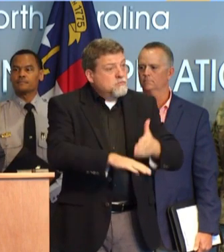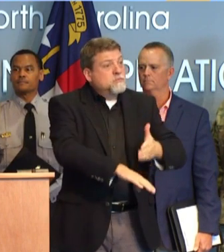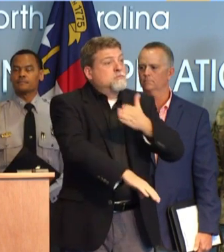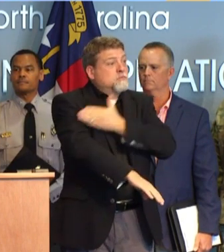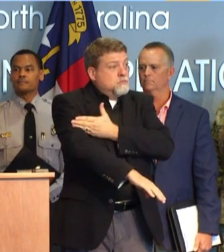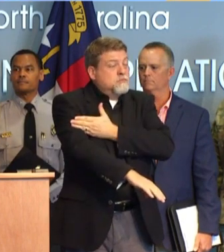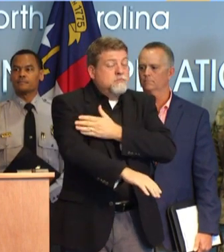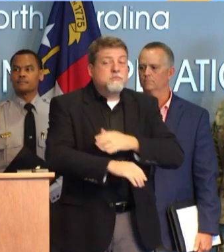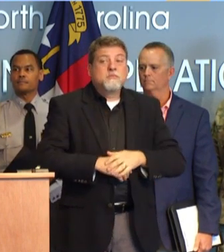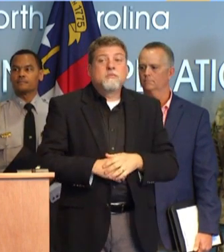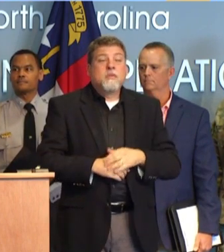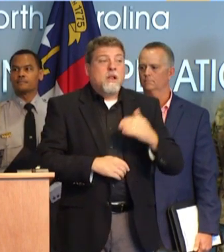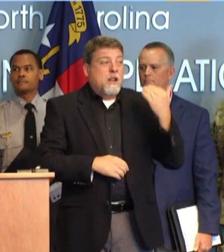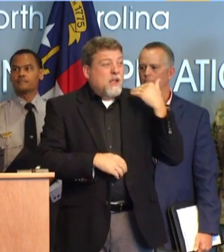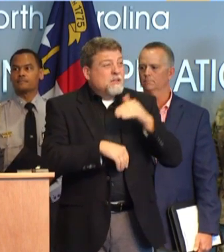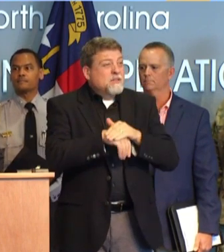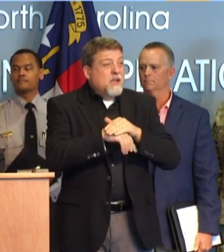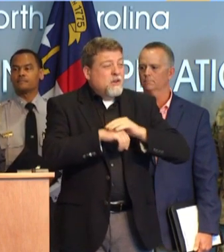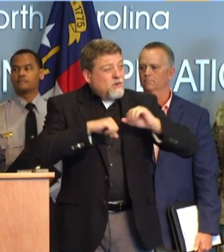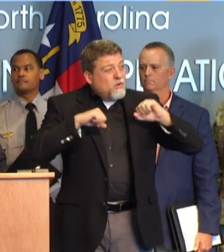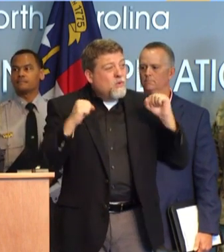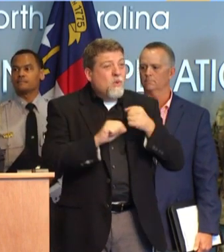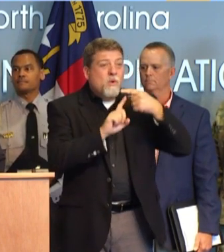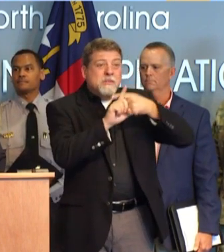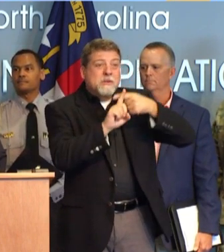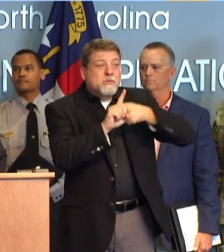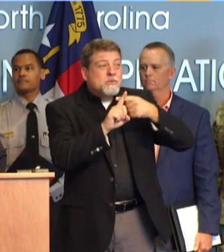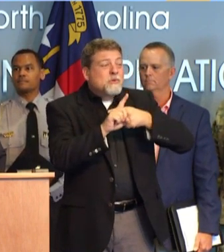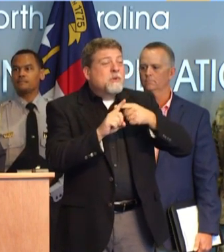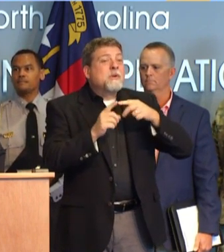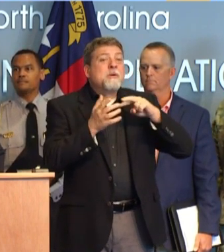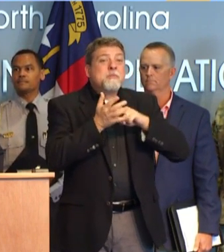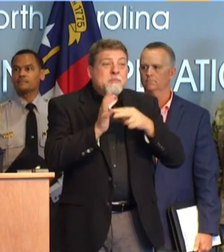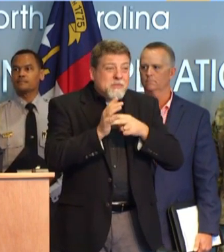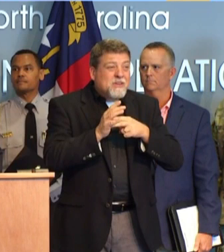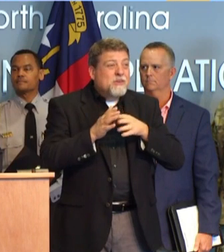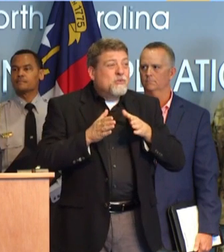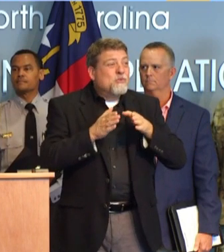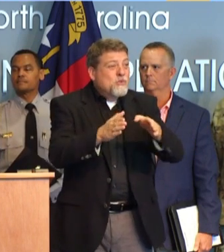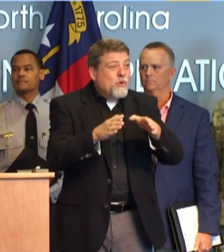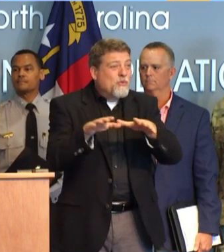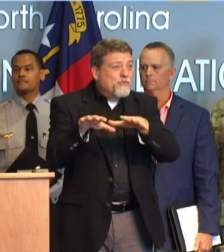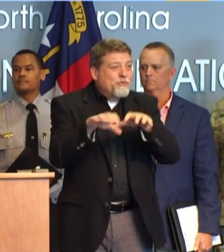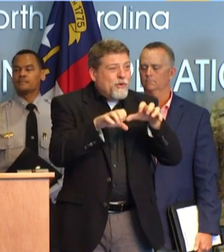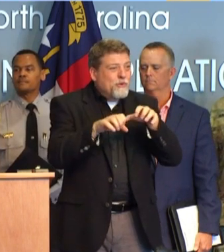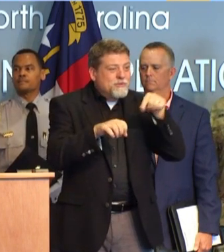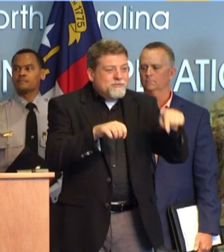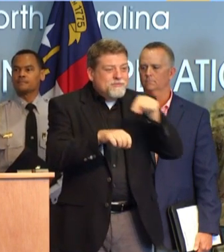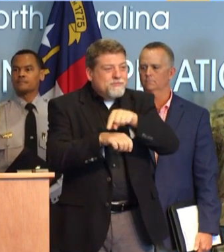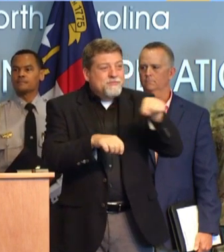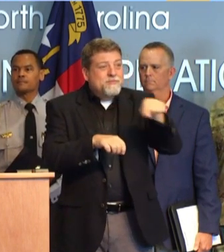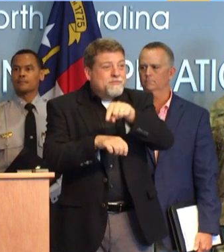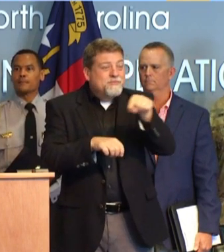FRIGID TEMPERATURES DESCENDED ON NORTH CAROLINA LAST NIGHT